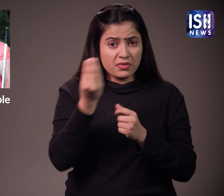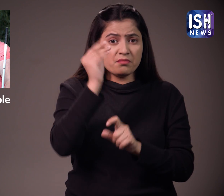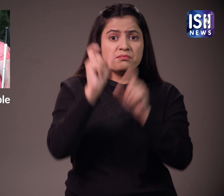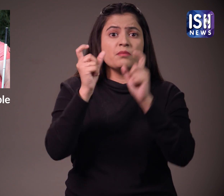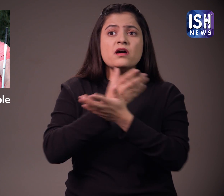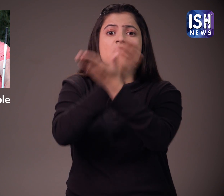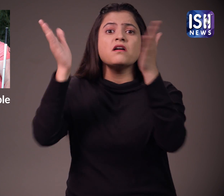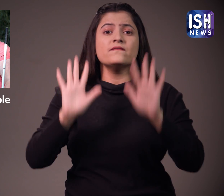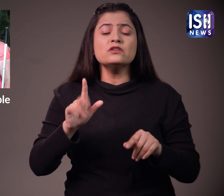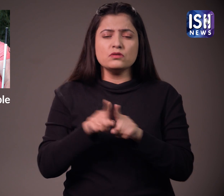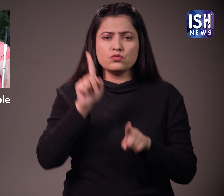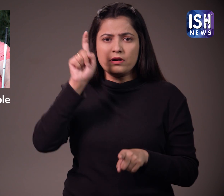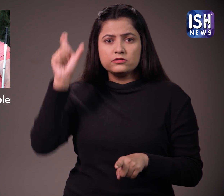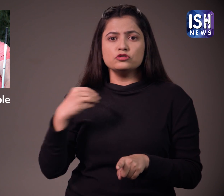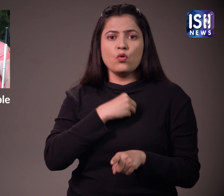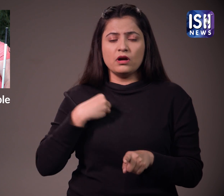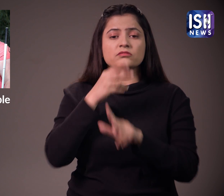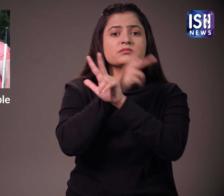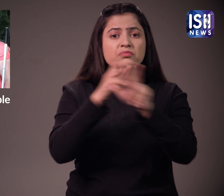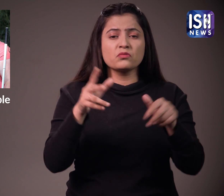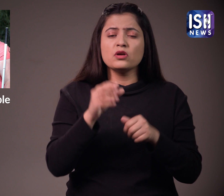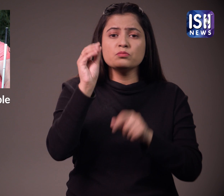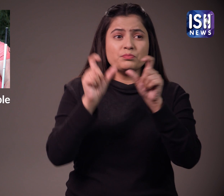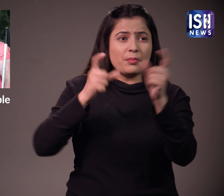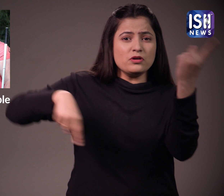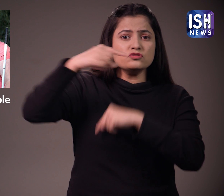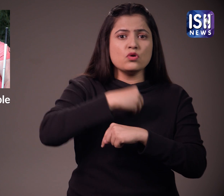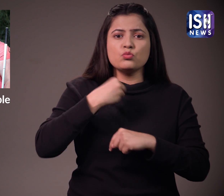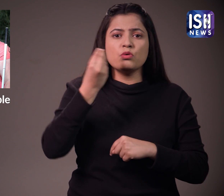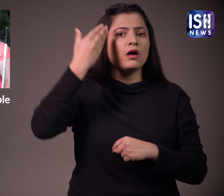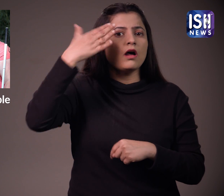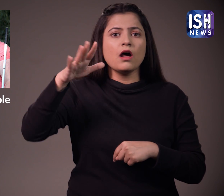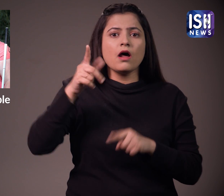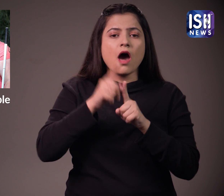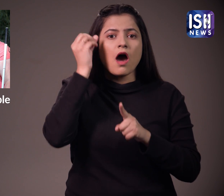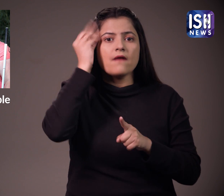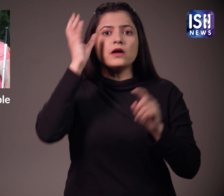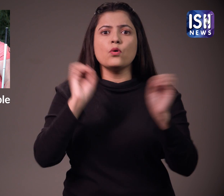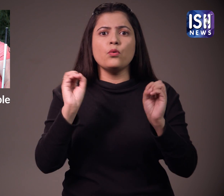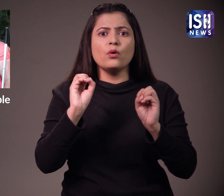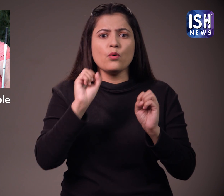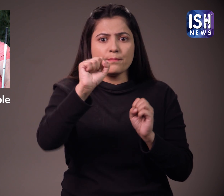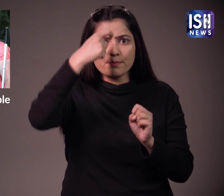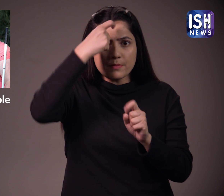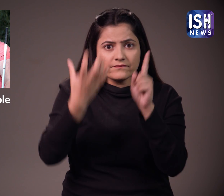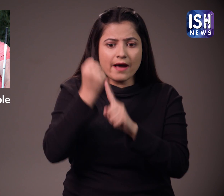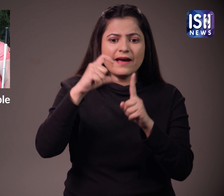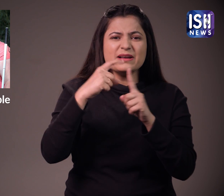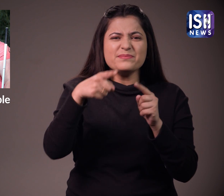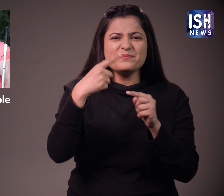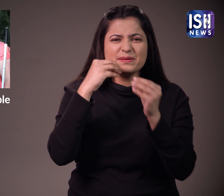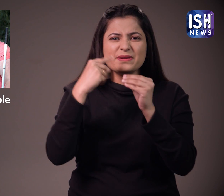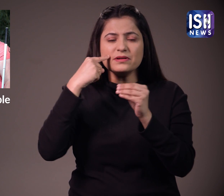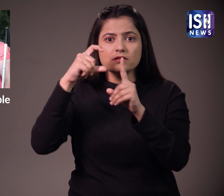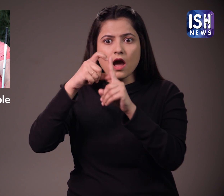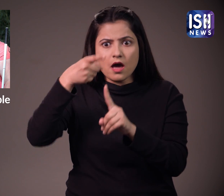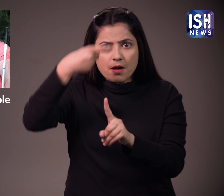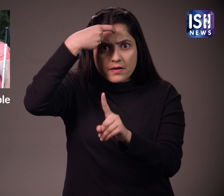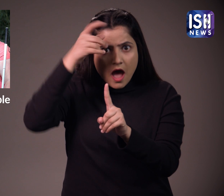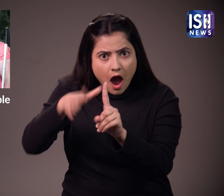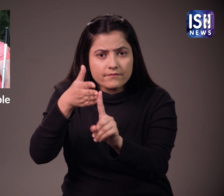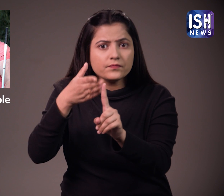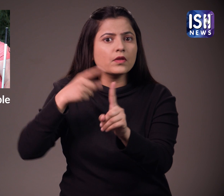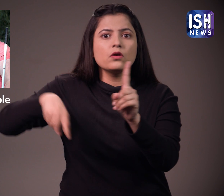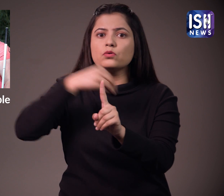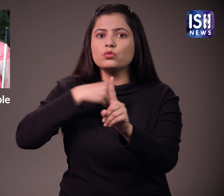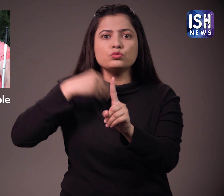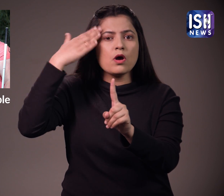A doctor said that neither the patient nor their doctors are aware that they are suffering from BIID.